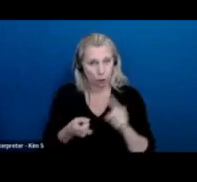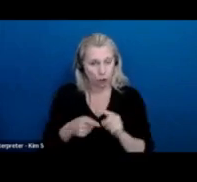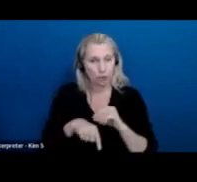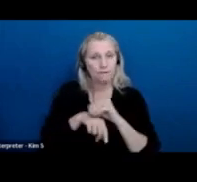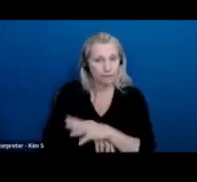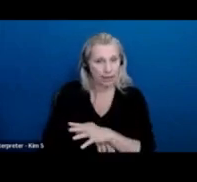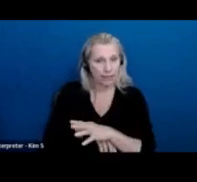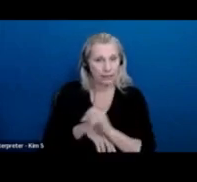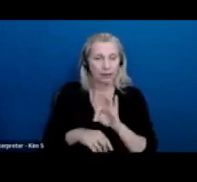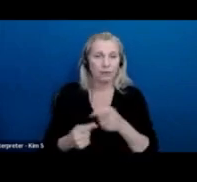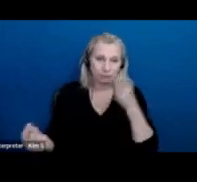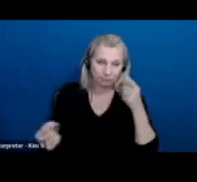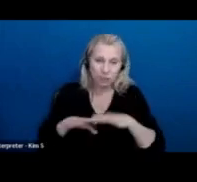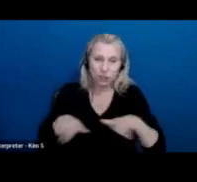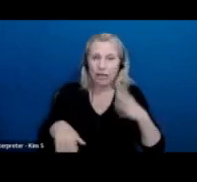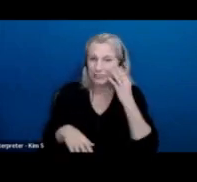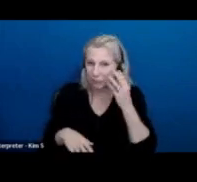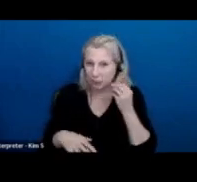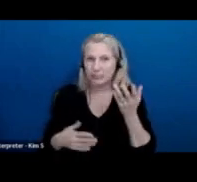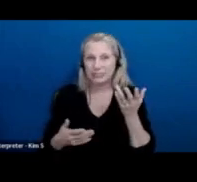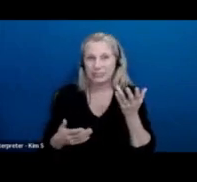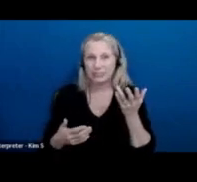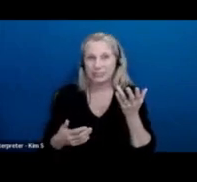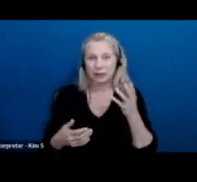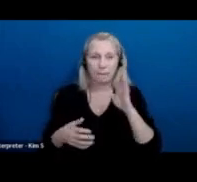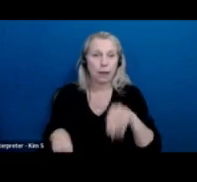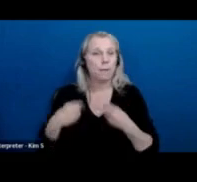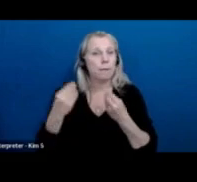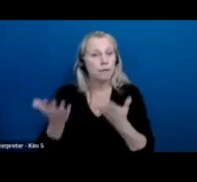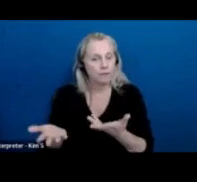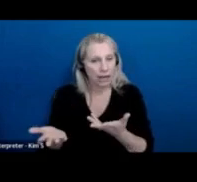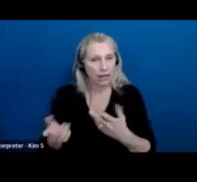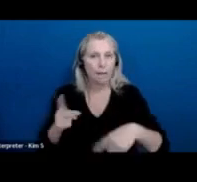of adverse childhood experiences by providing positive childhood